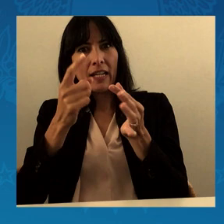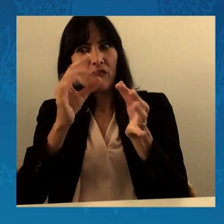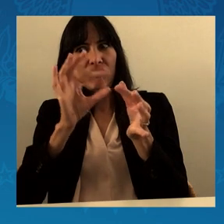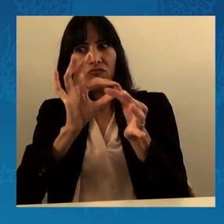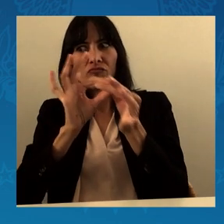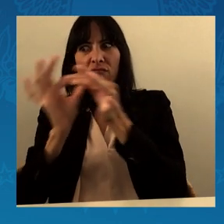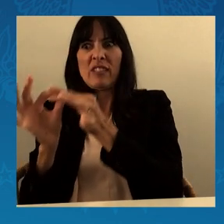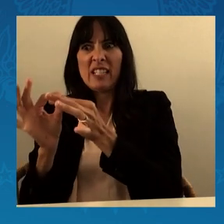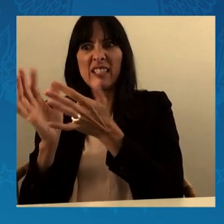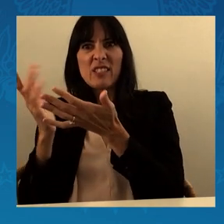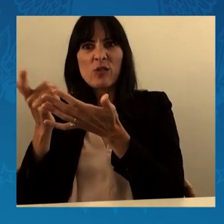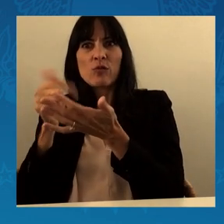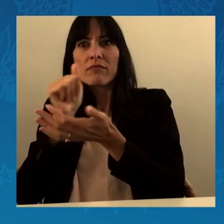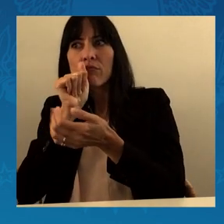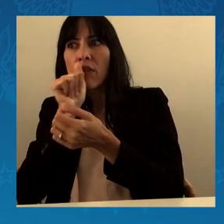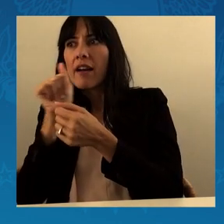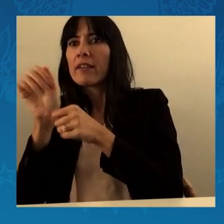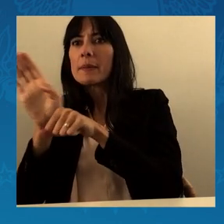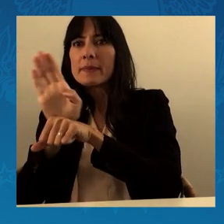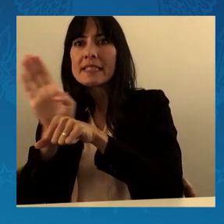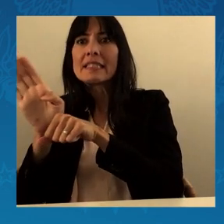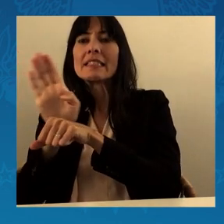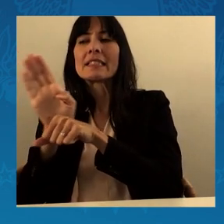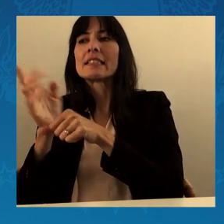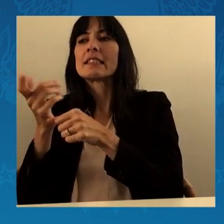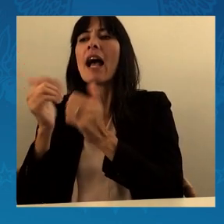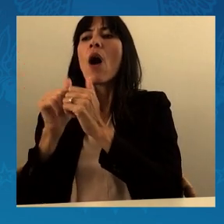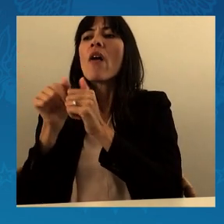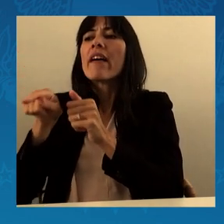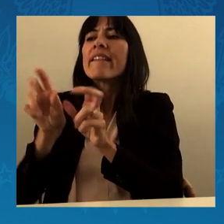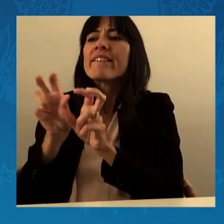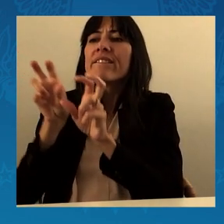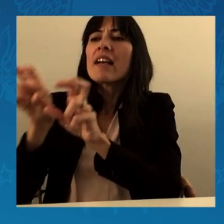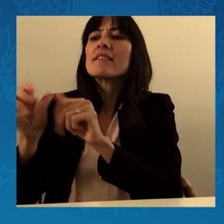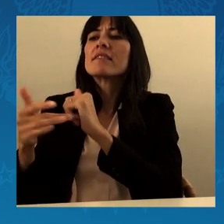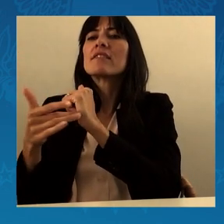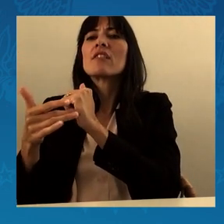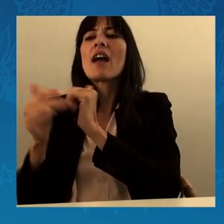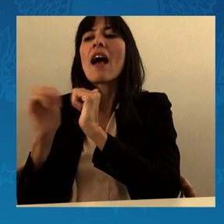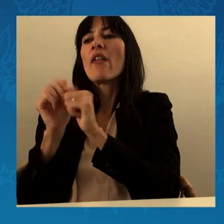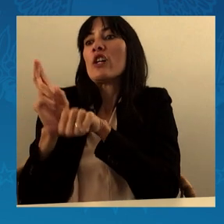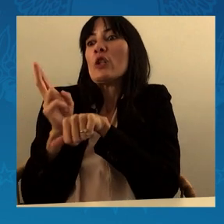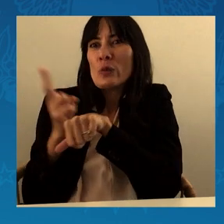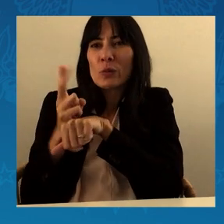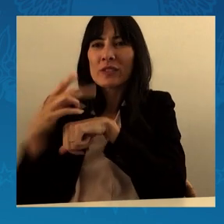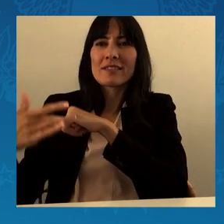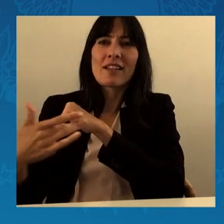not just their investment in technology, but their use of technology to do what they do. And that's a great point.